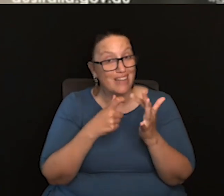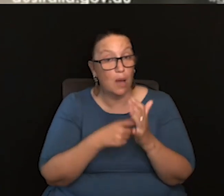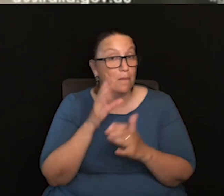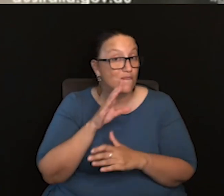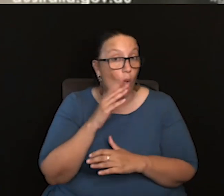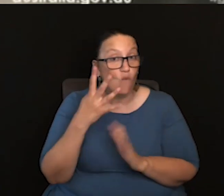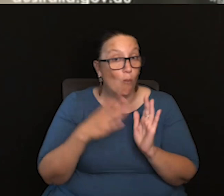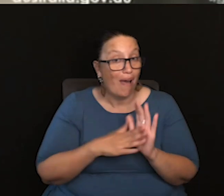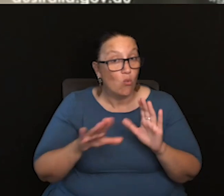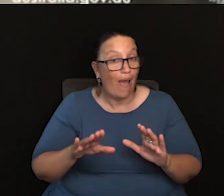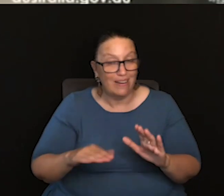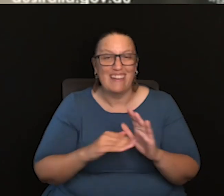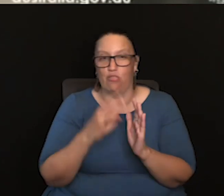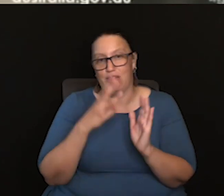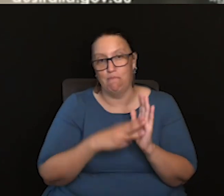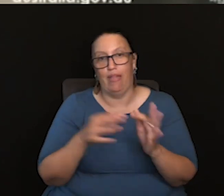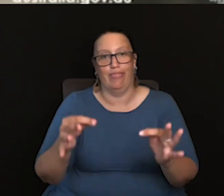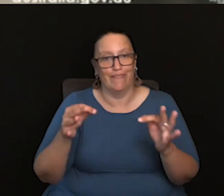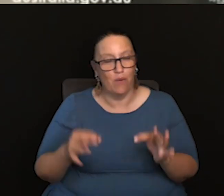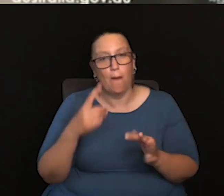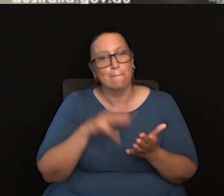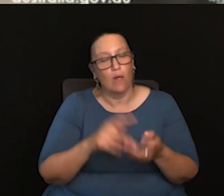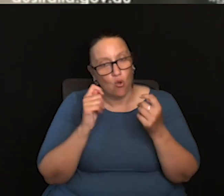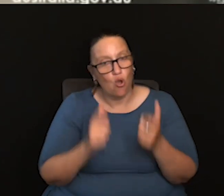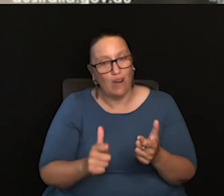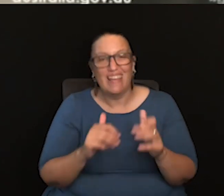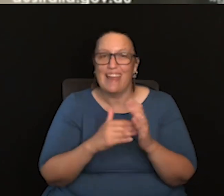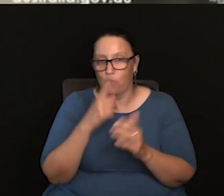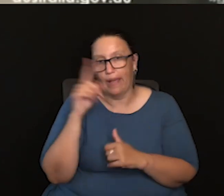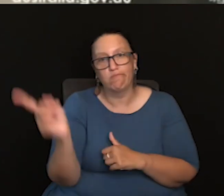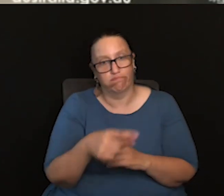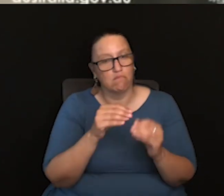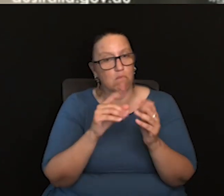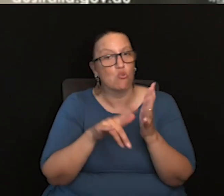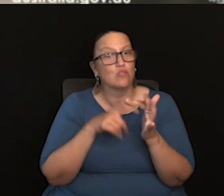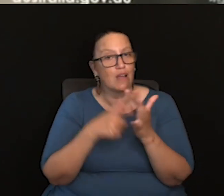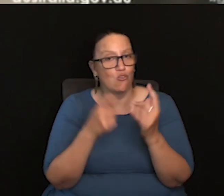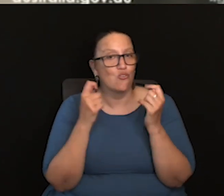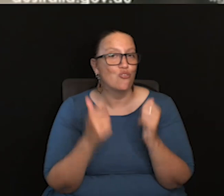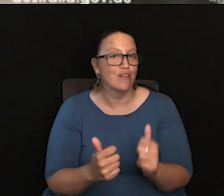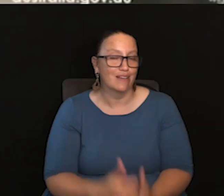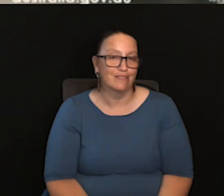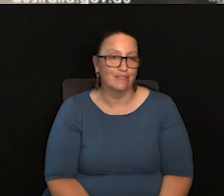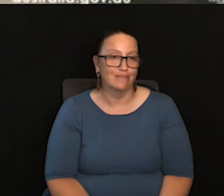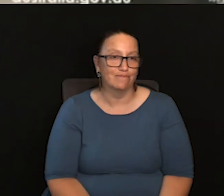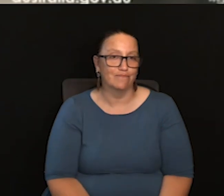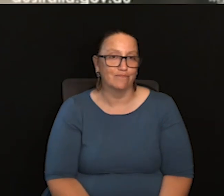An extra 4.2 million people following on 7 million over the course of January have been vaccinated. Thanks very much, take care,